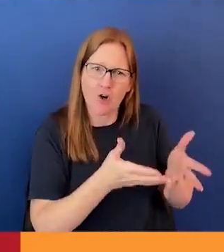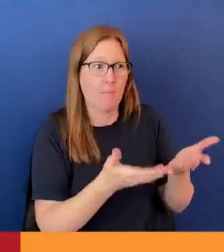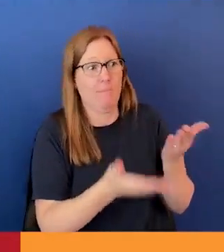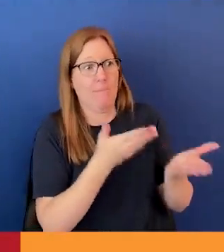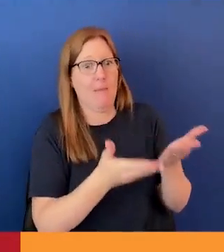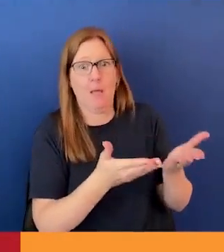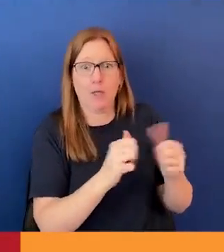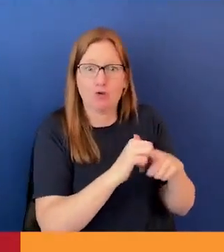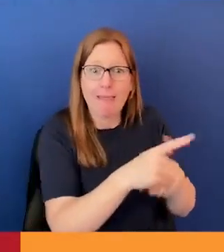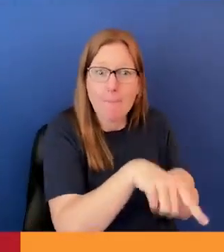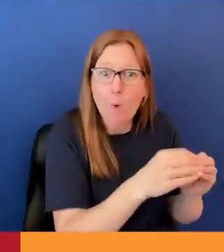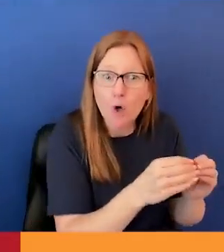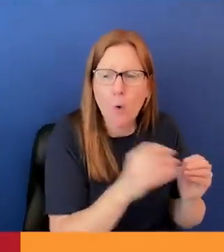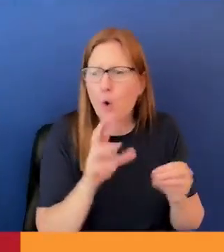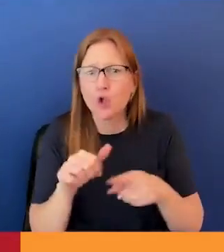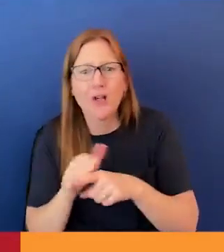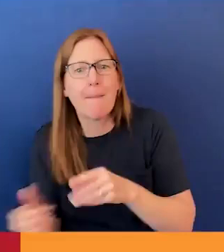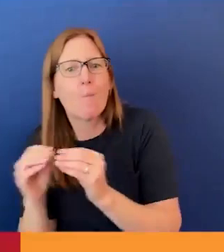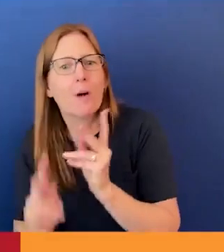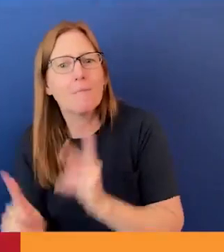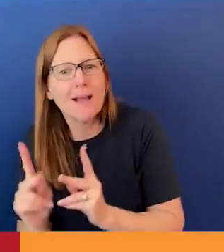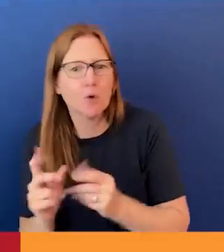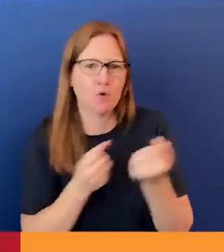And how do we utilize AI to supplant those needs?